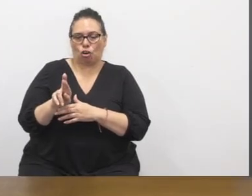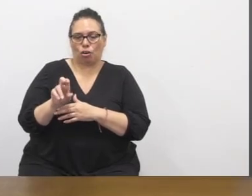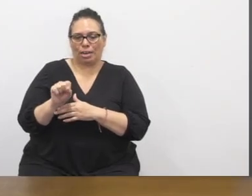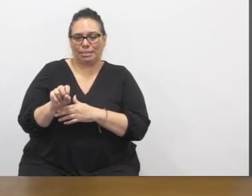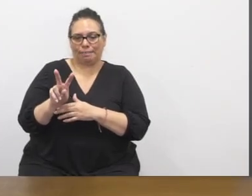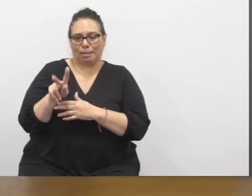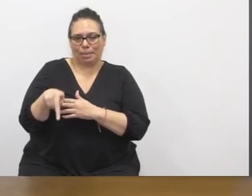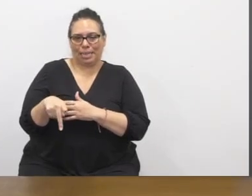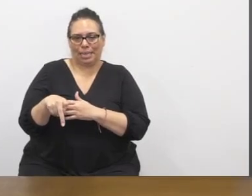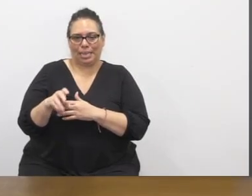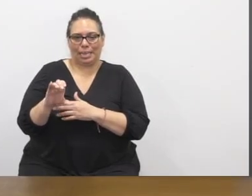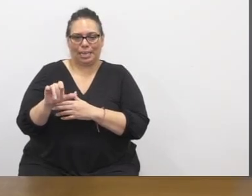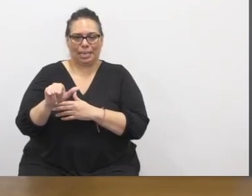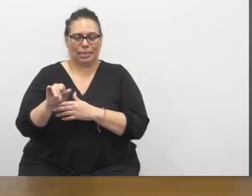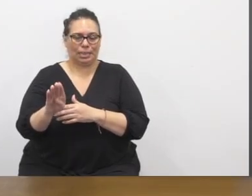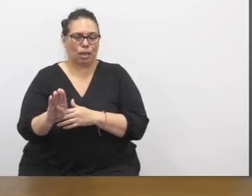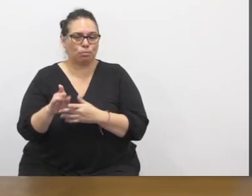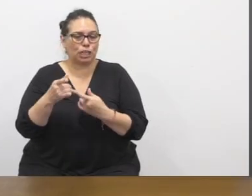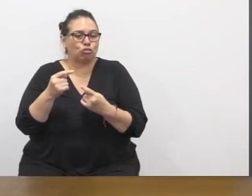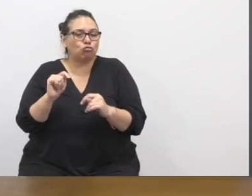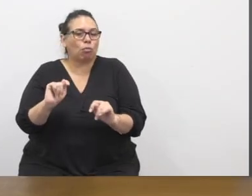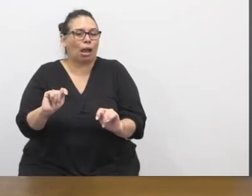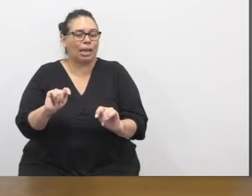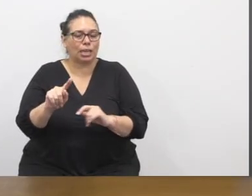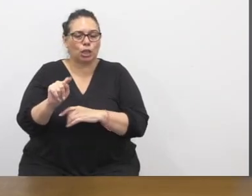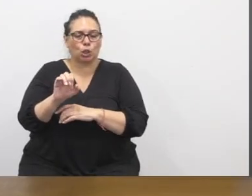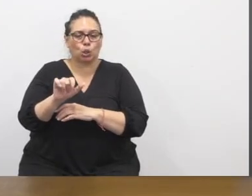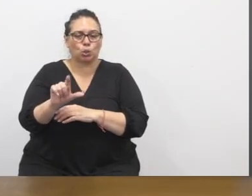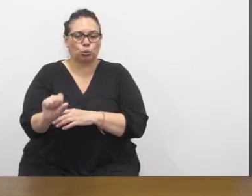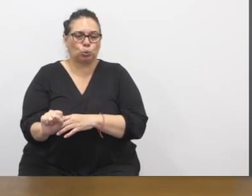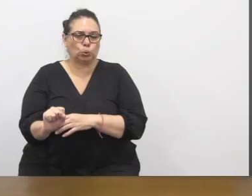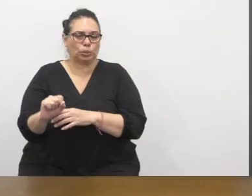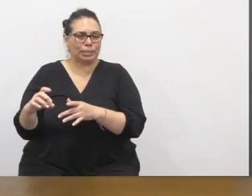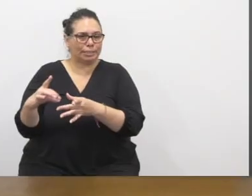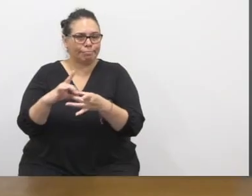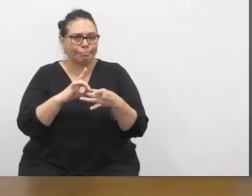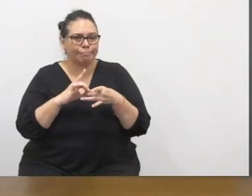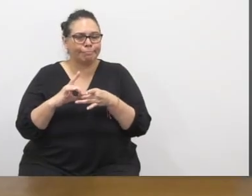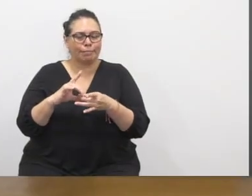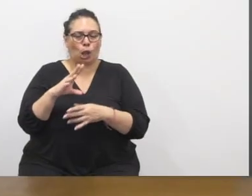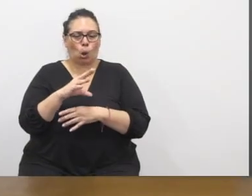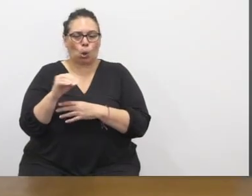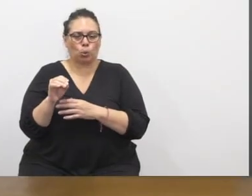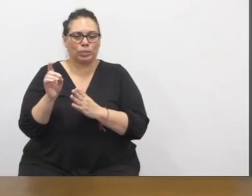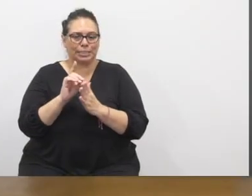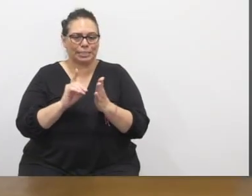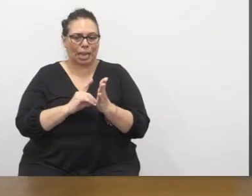where they're trying out some of the tools of collaborative or co-design with adults on their own campus.